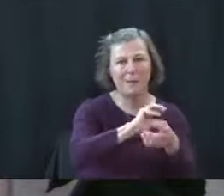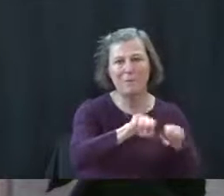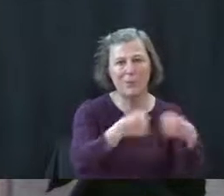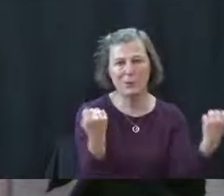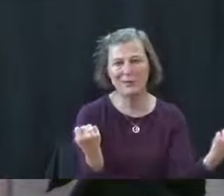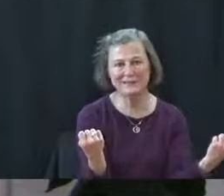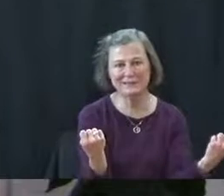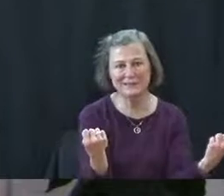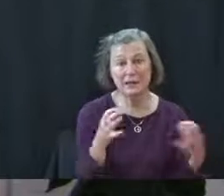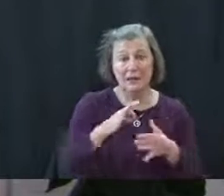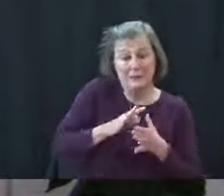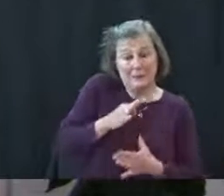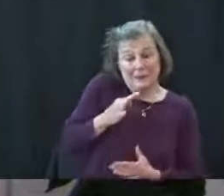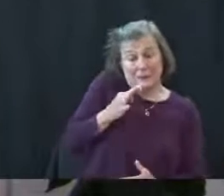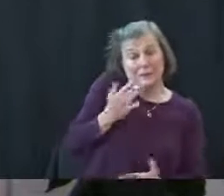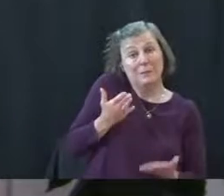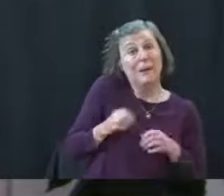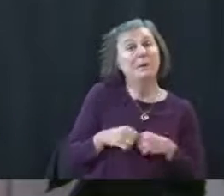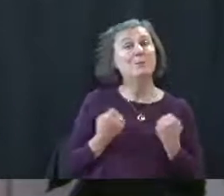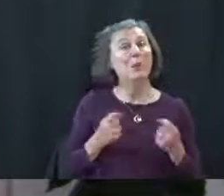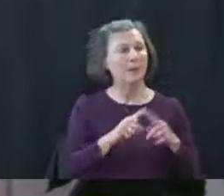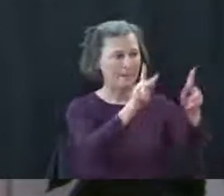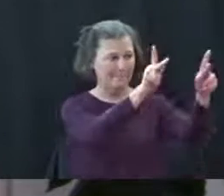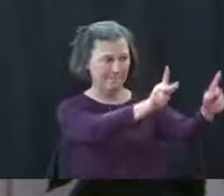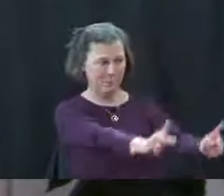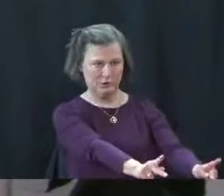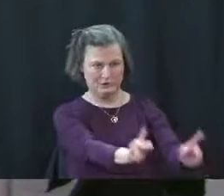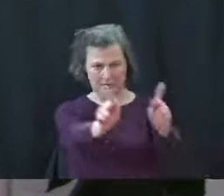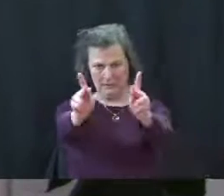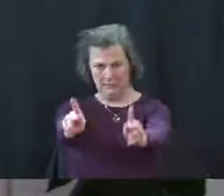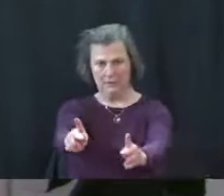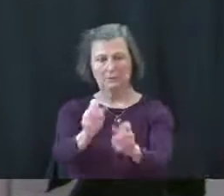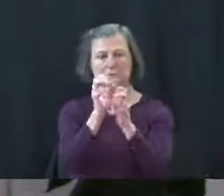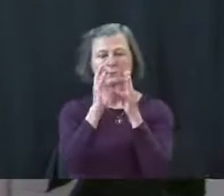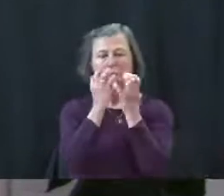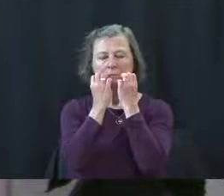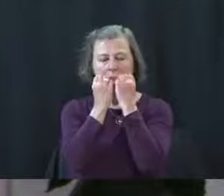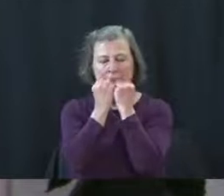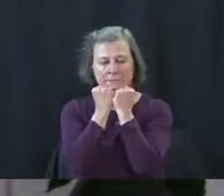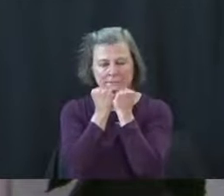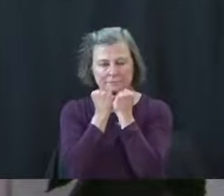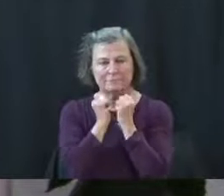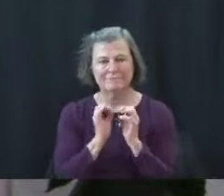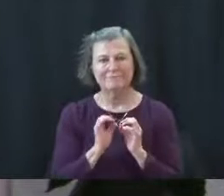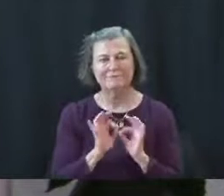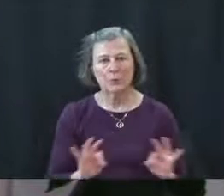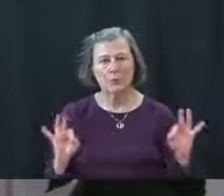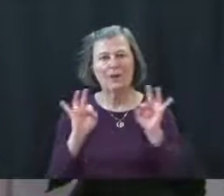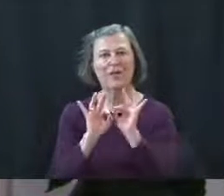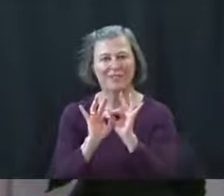Spirits may be broken but the person has a sacred worth.